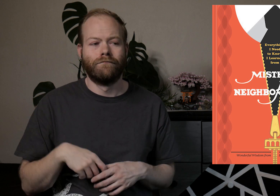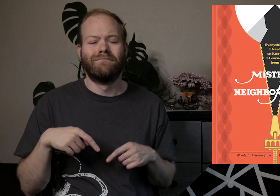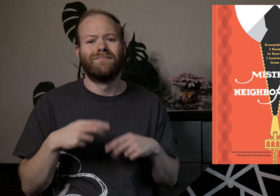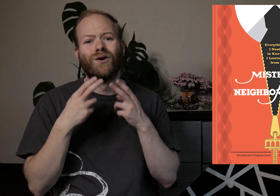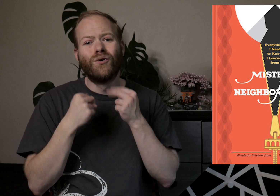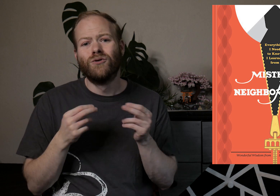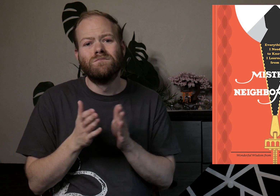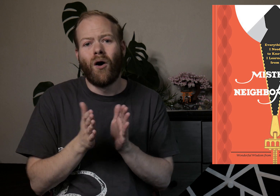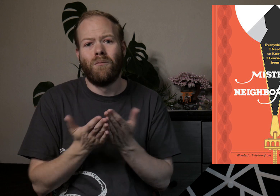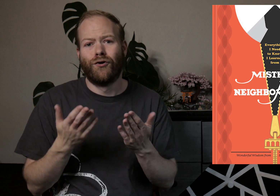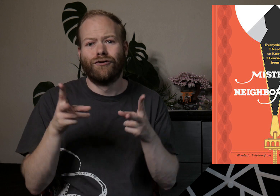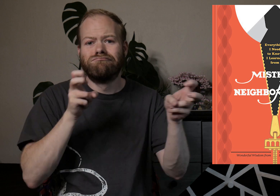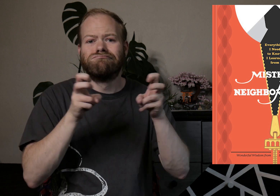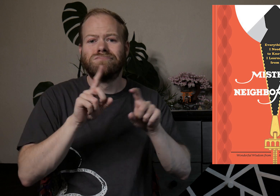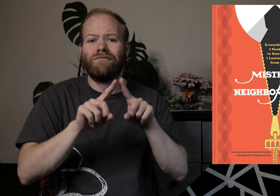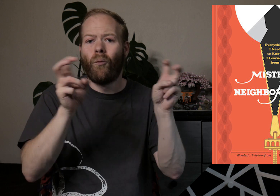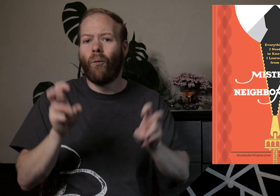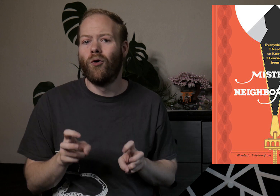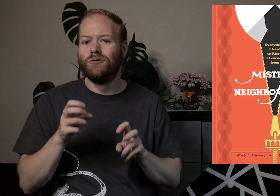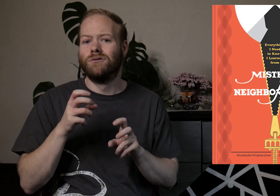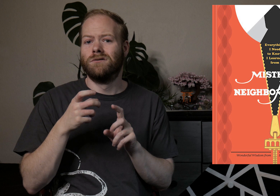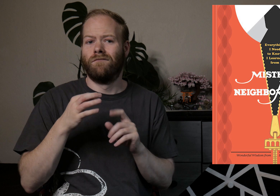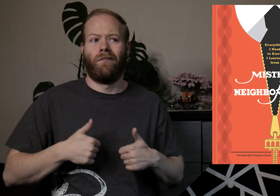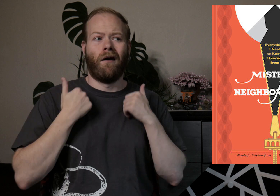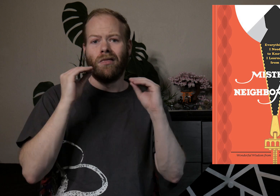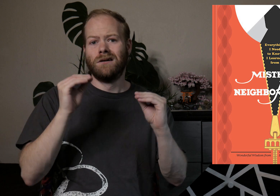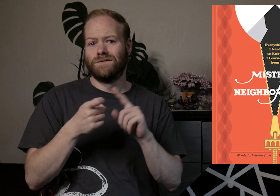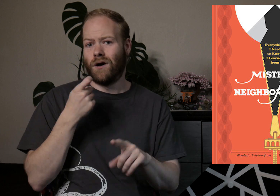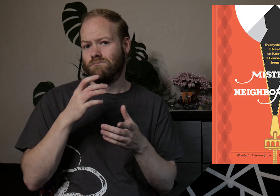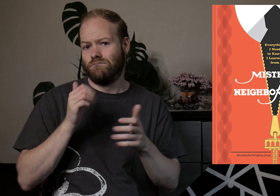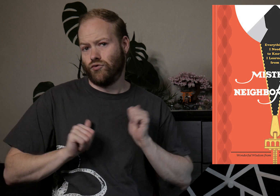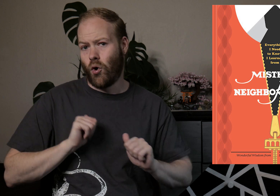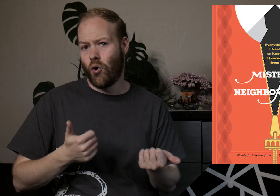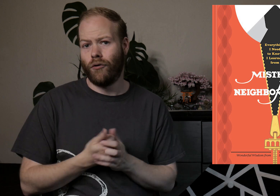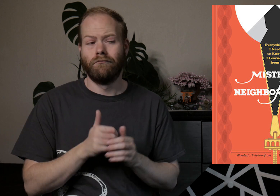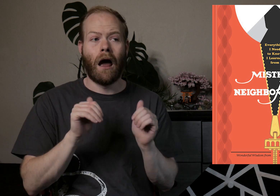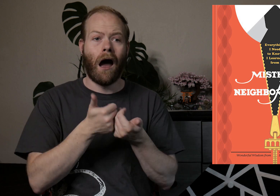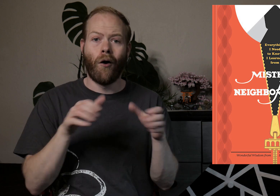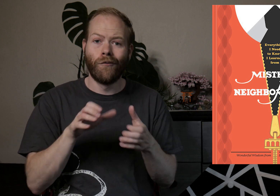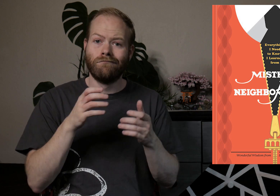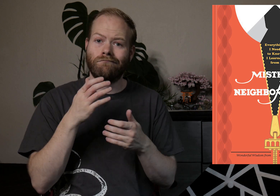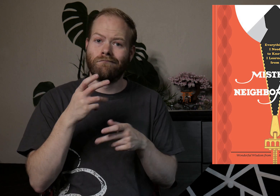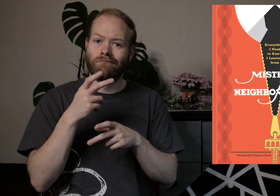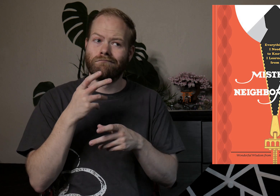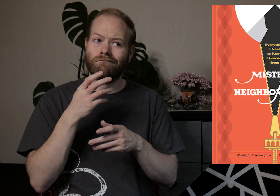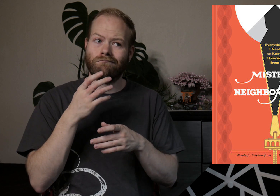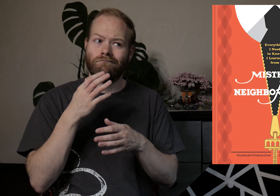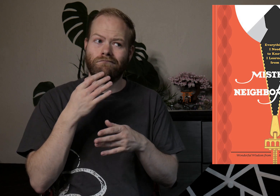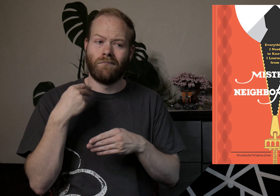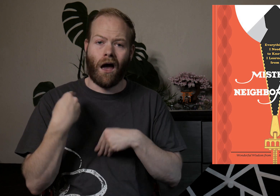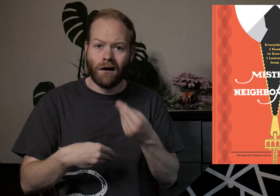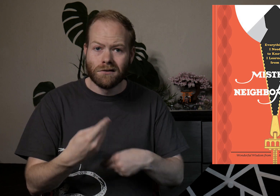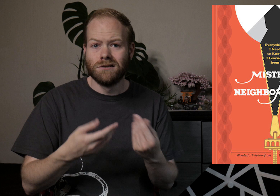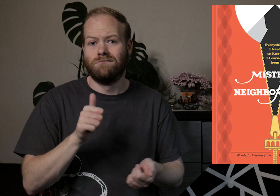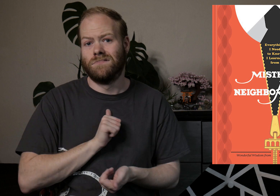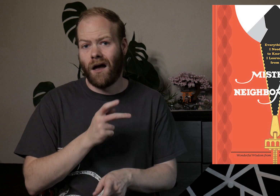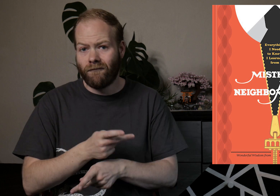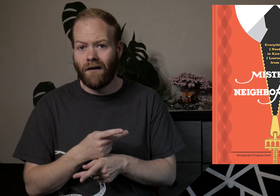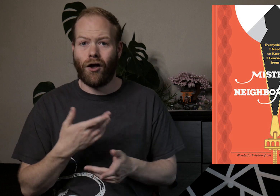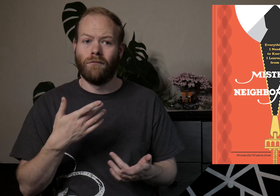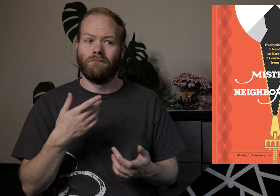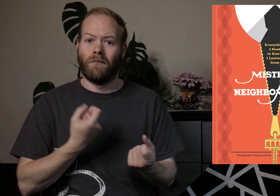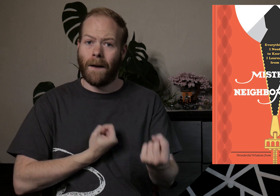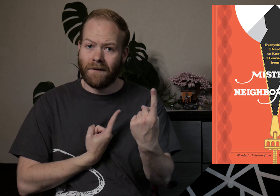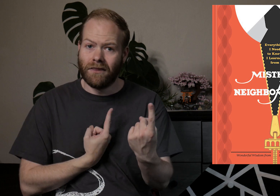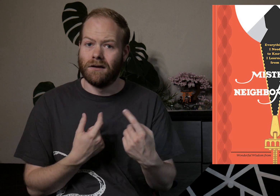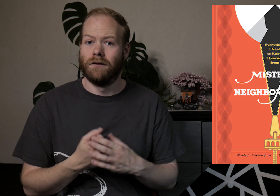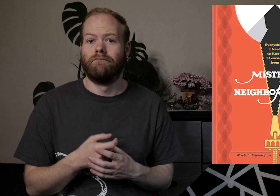This is a cute small book that pulls various quotes of life lessons from the show—how to practice kindness, self care, and empathy—